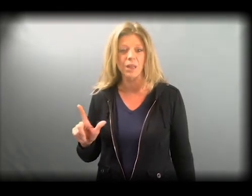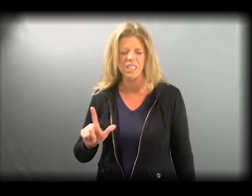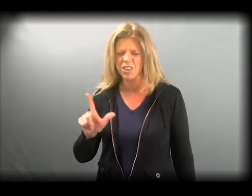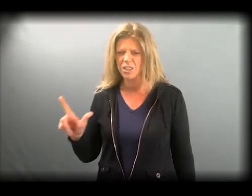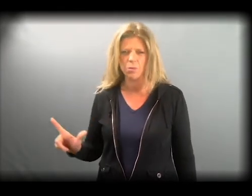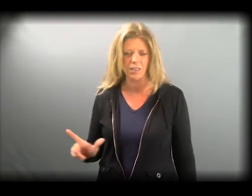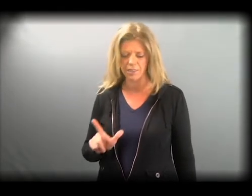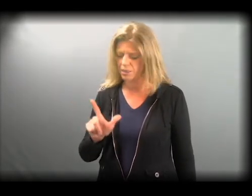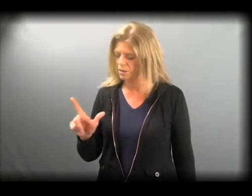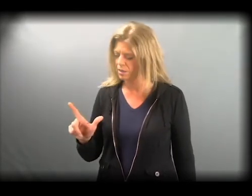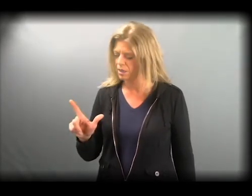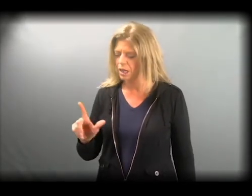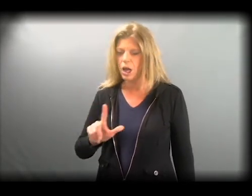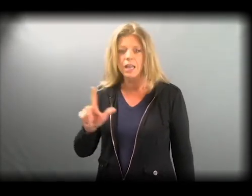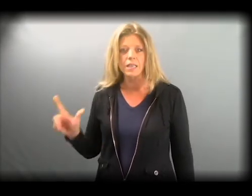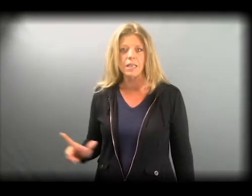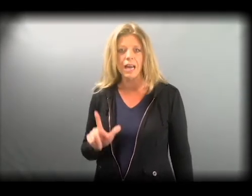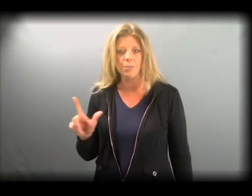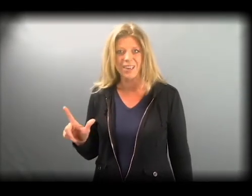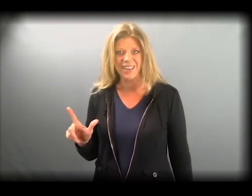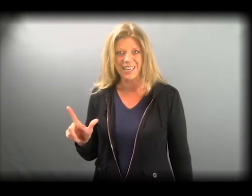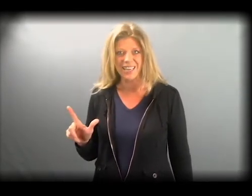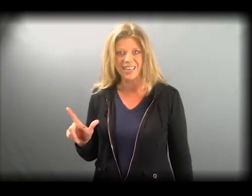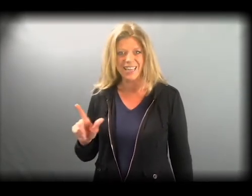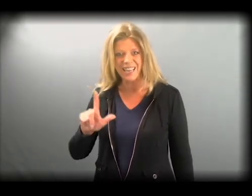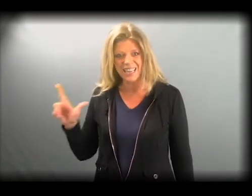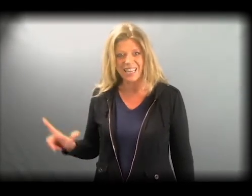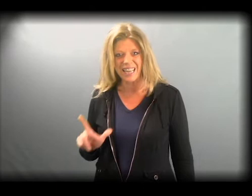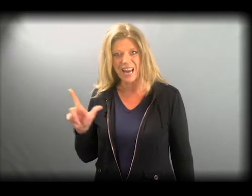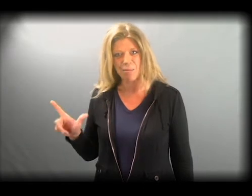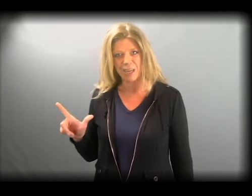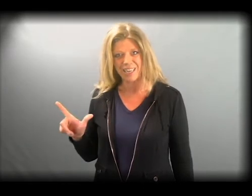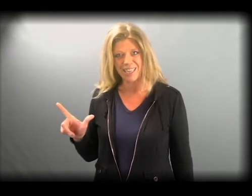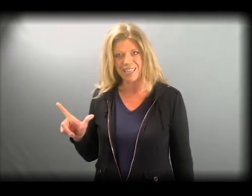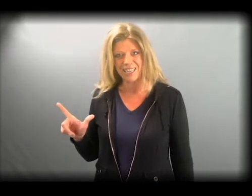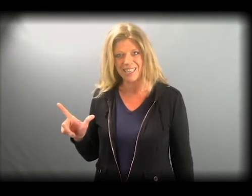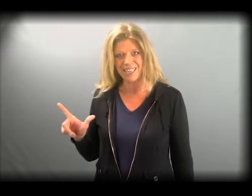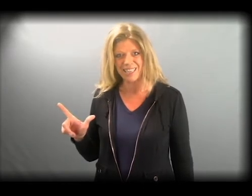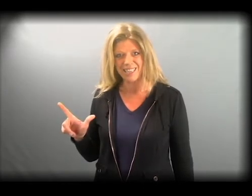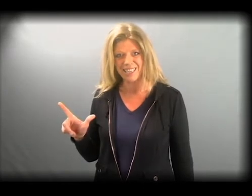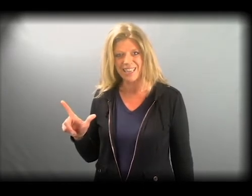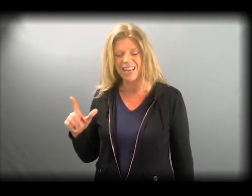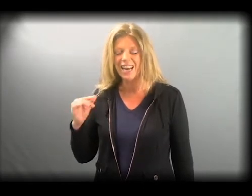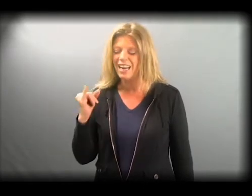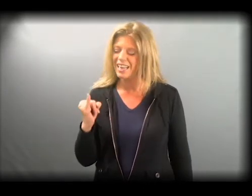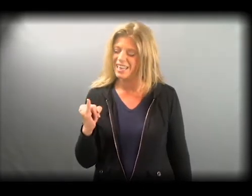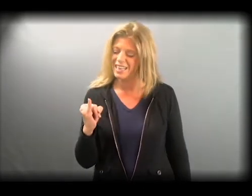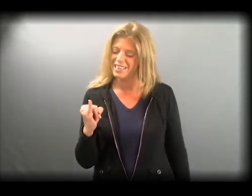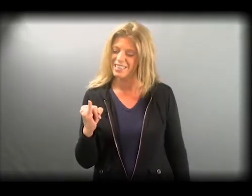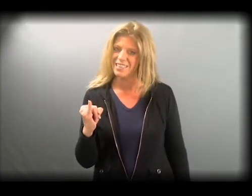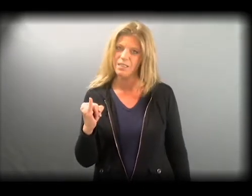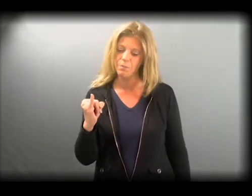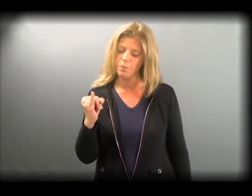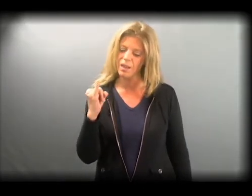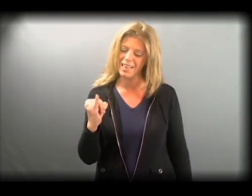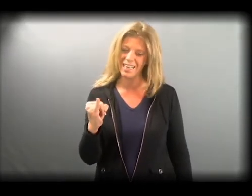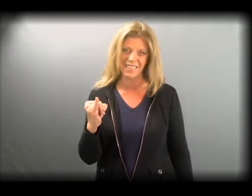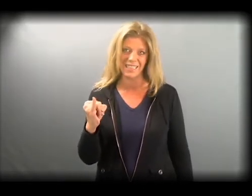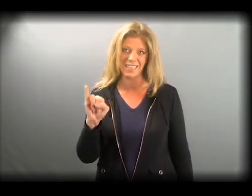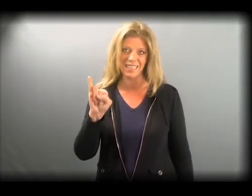Just one circle. LIBRARY IS